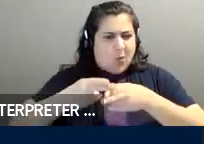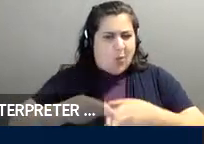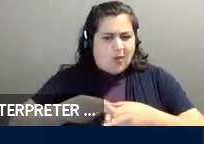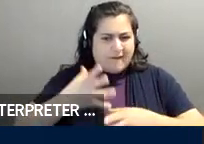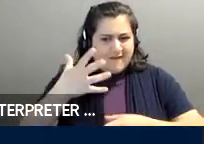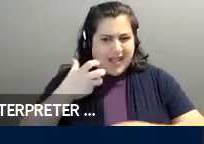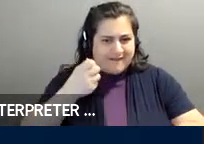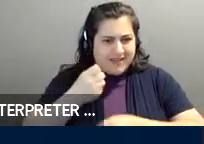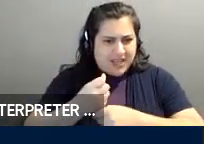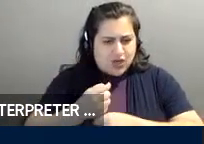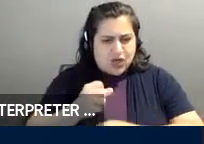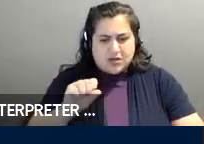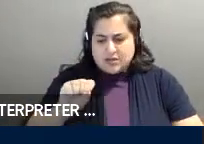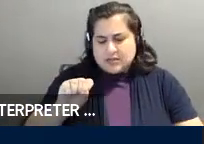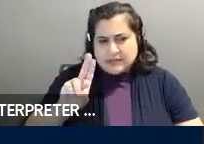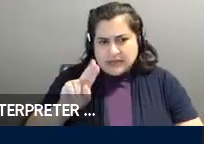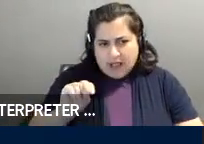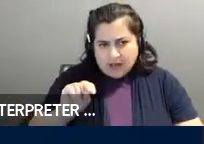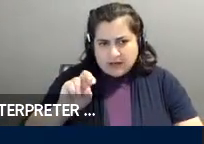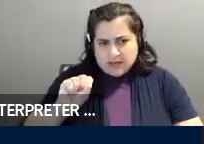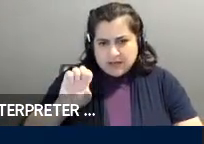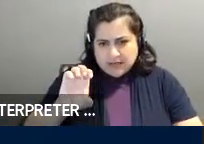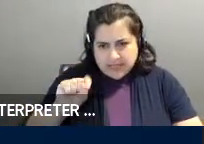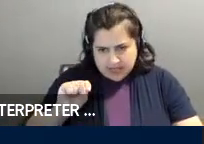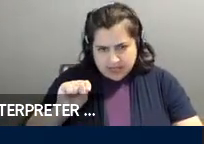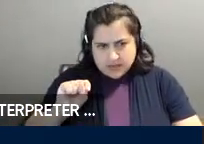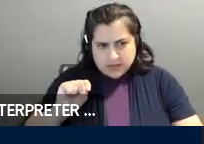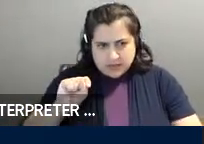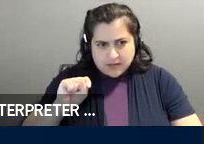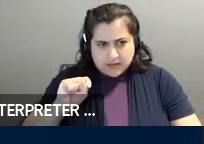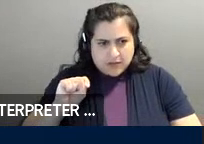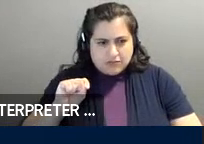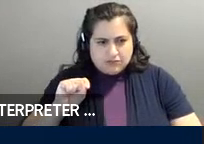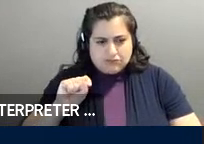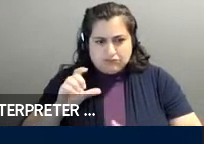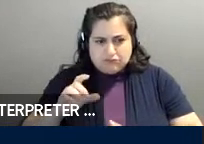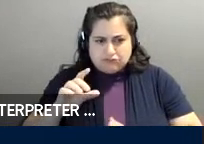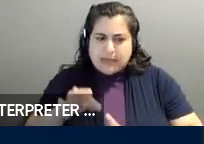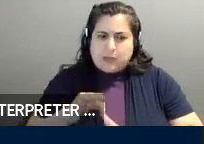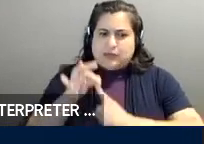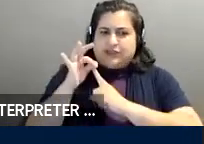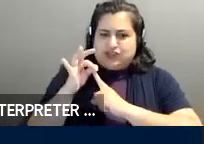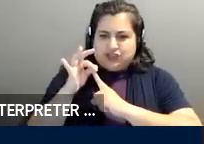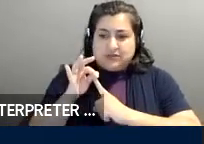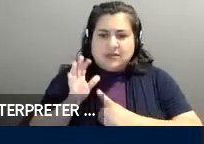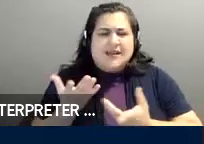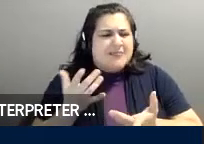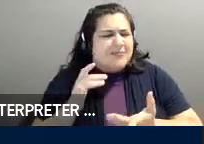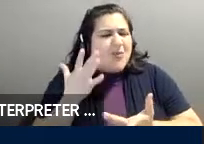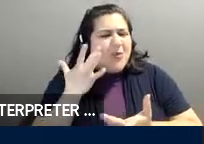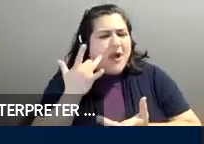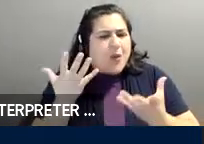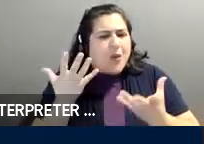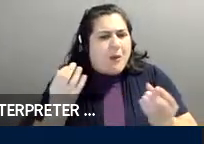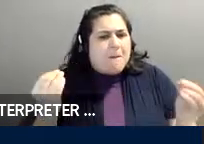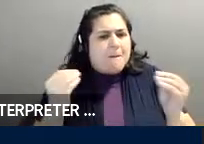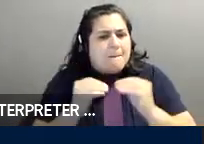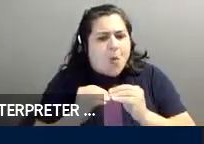additional time to complete research on that low height transfer piece and for final specifications